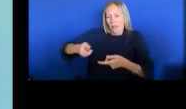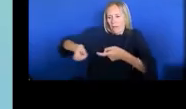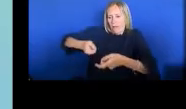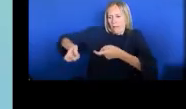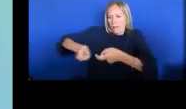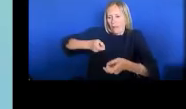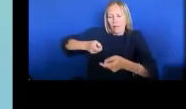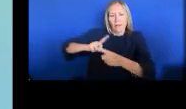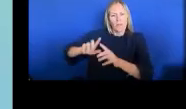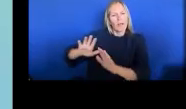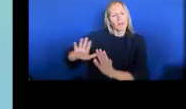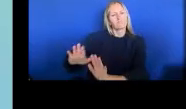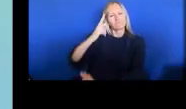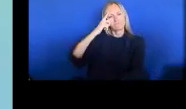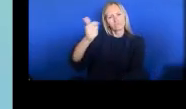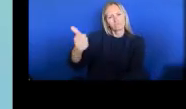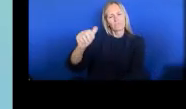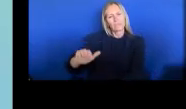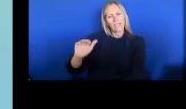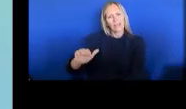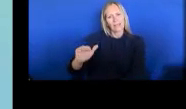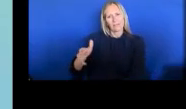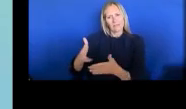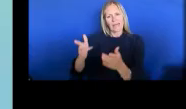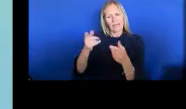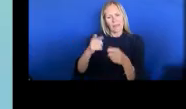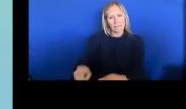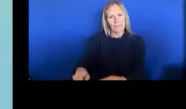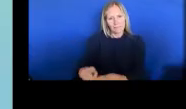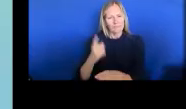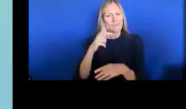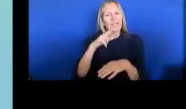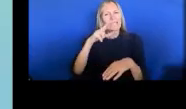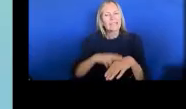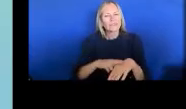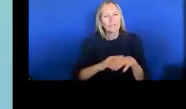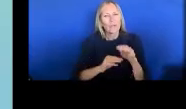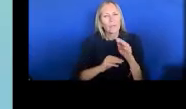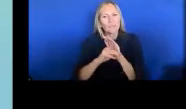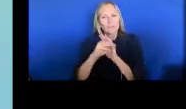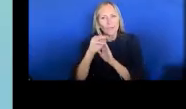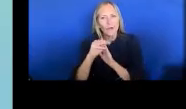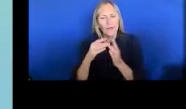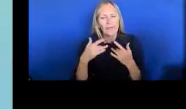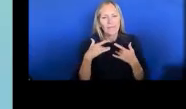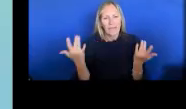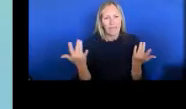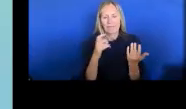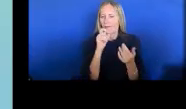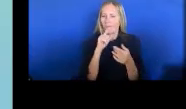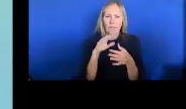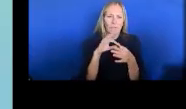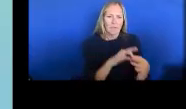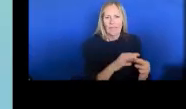the child. These are natural maturation events rather than troublesome behavior issues, and the parents should be supported